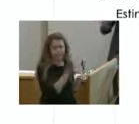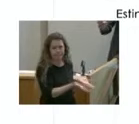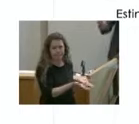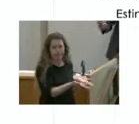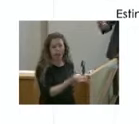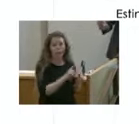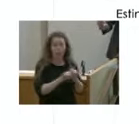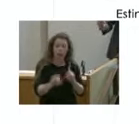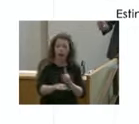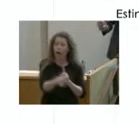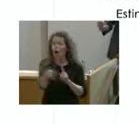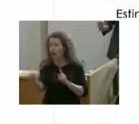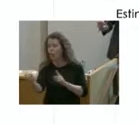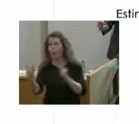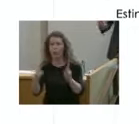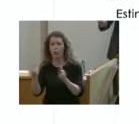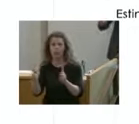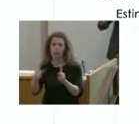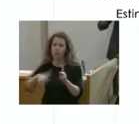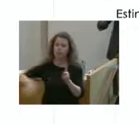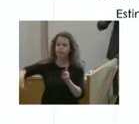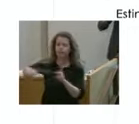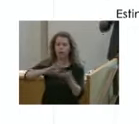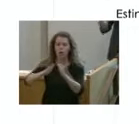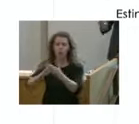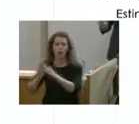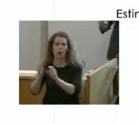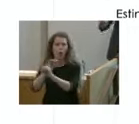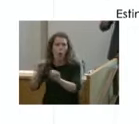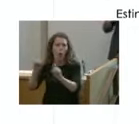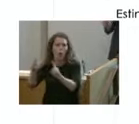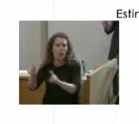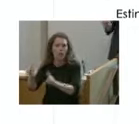biased at this time because we've had, because of limited testing,